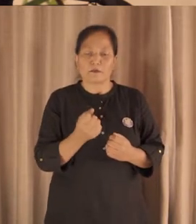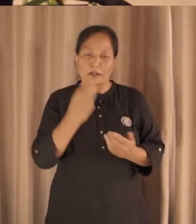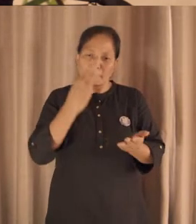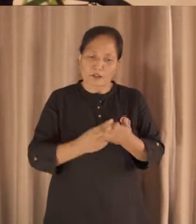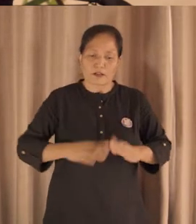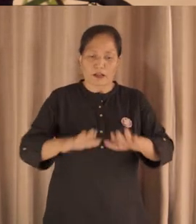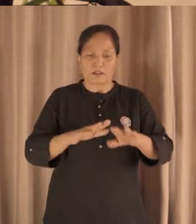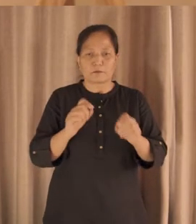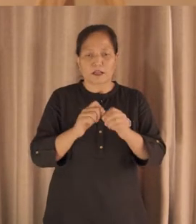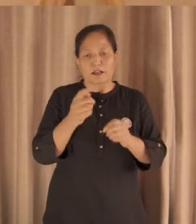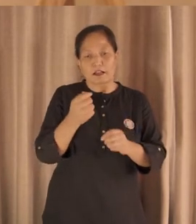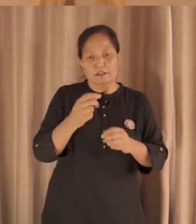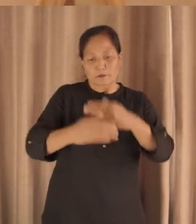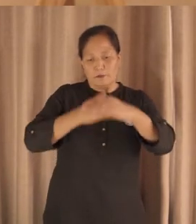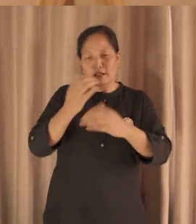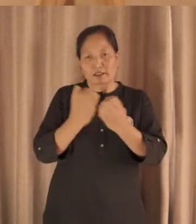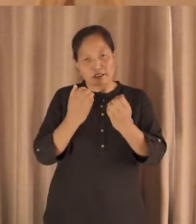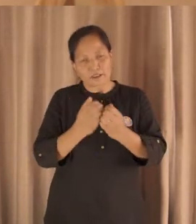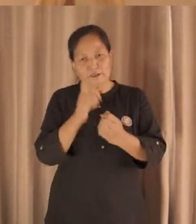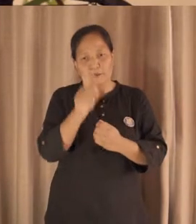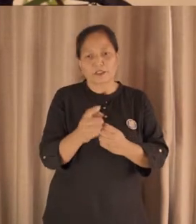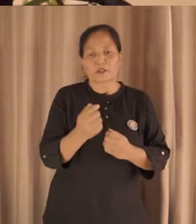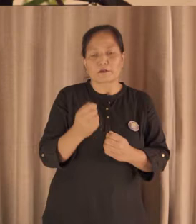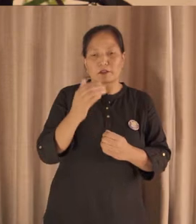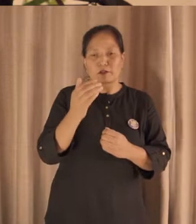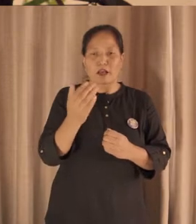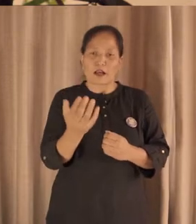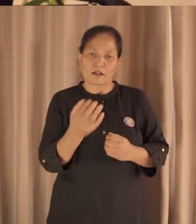said earlier, we have an interdependent relation with the environment and sustainability. Can